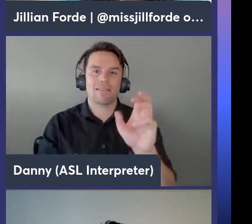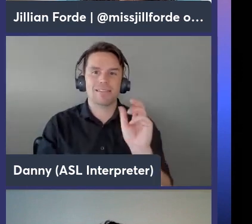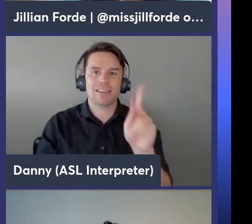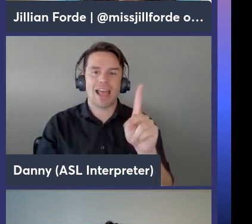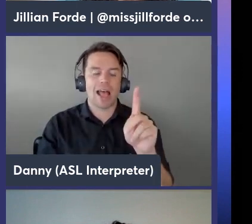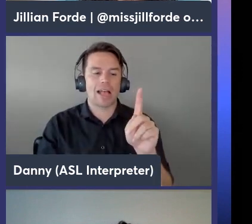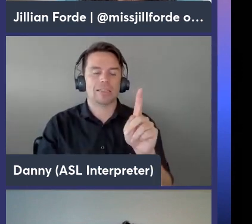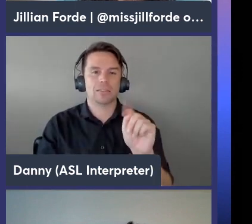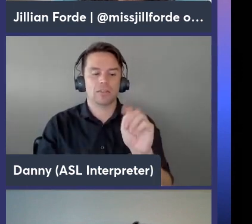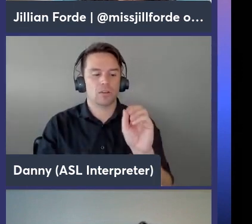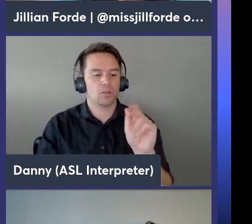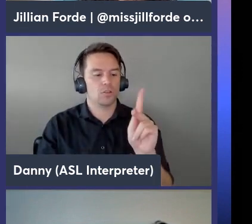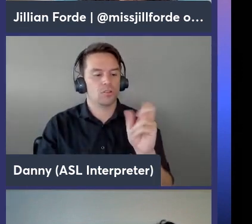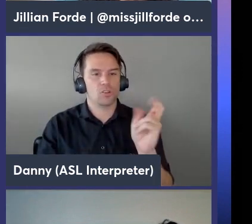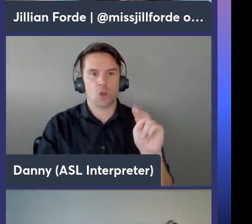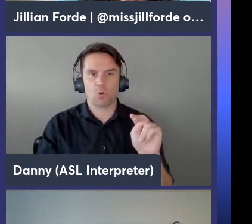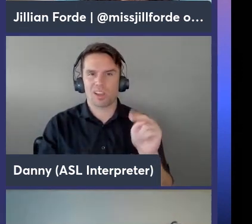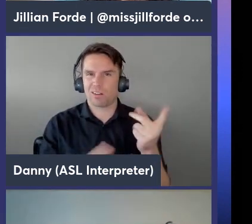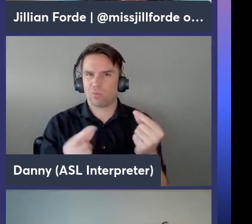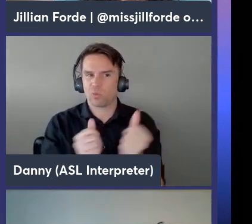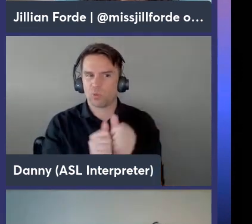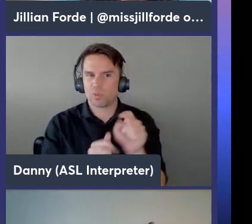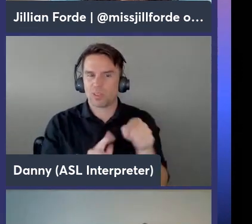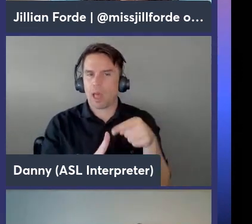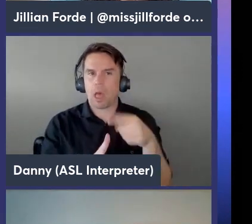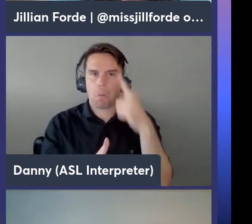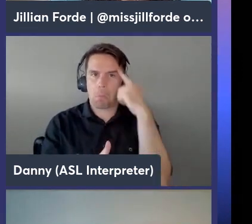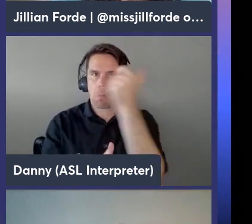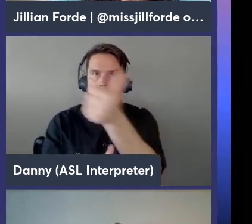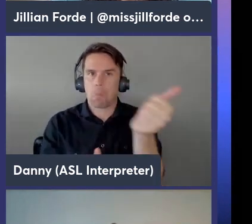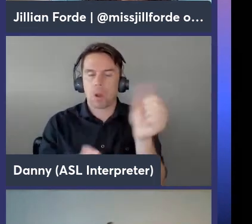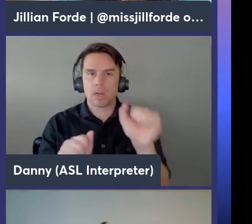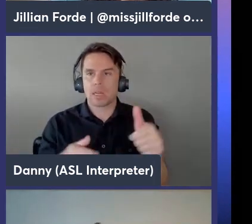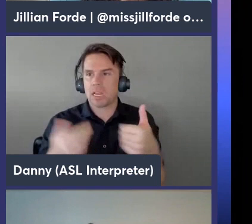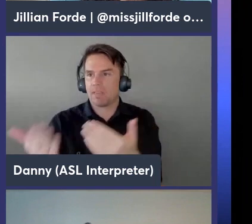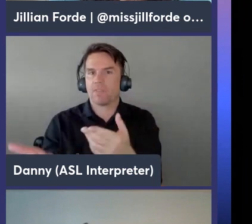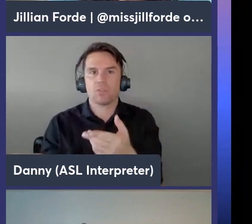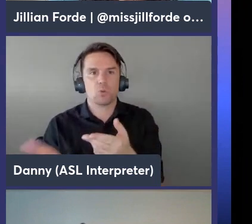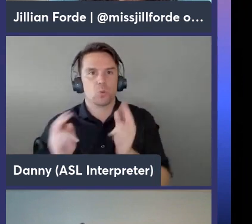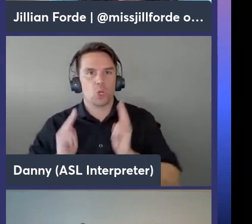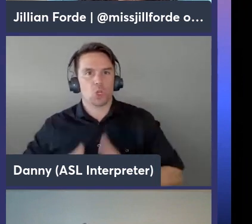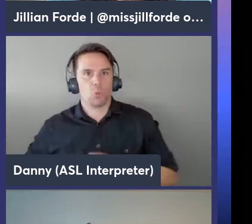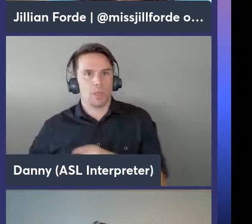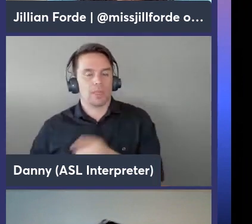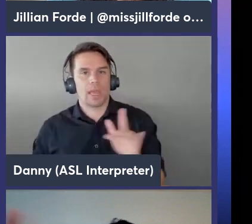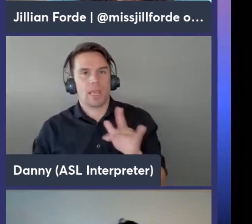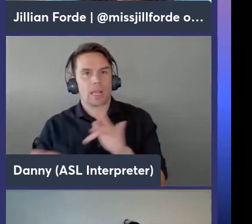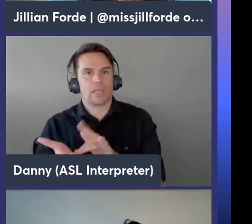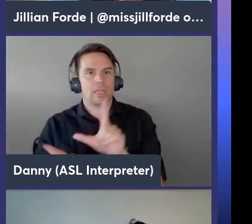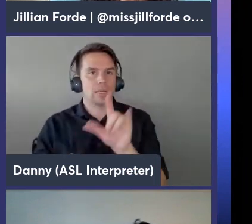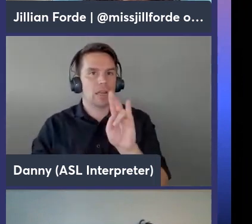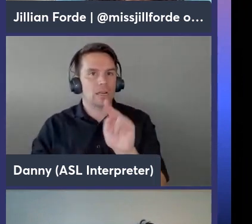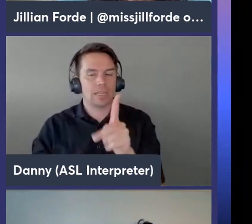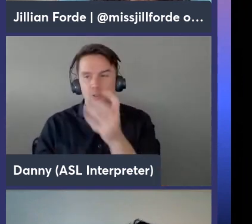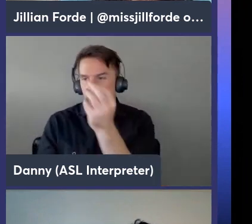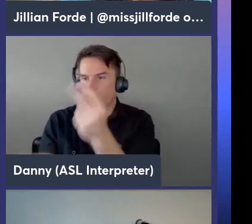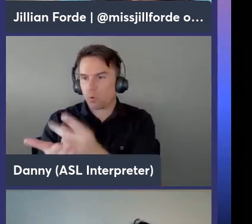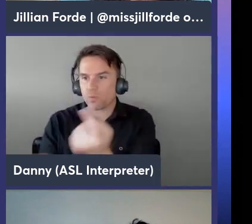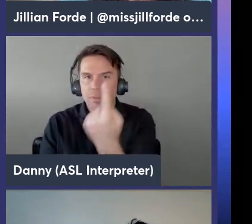You can take that task token and give it to a human so that they can click on a link and approve something. It can go to a third party system